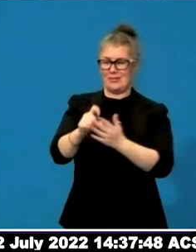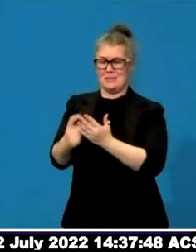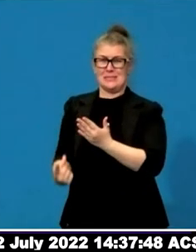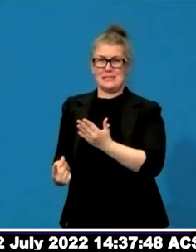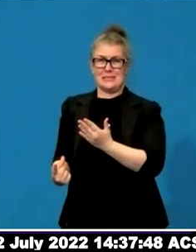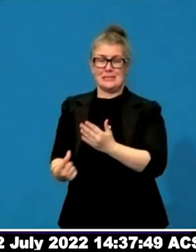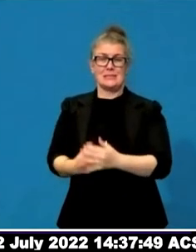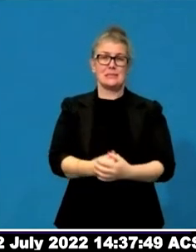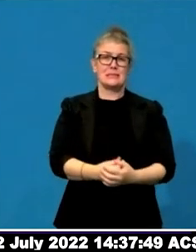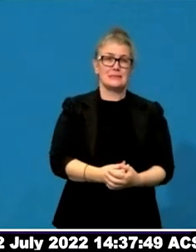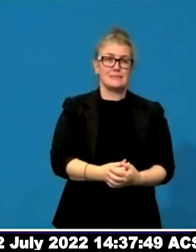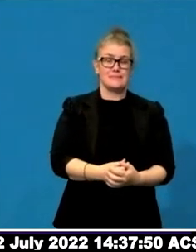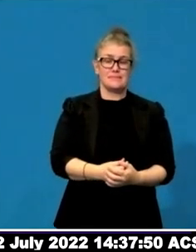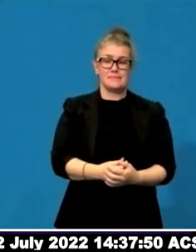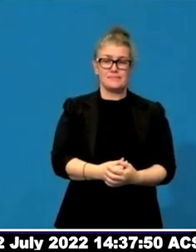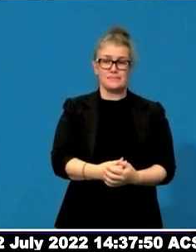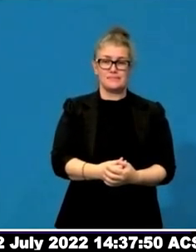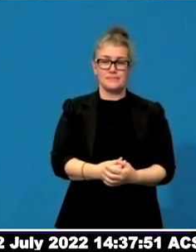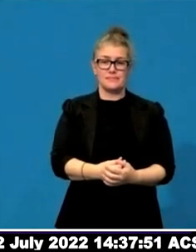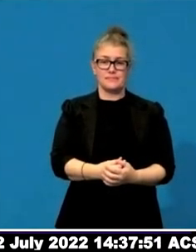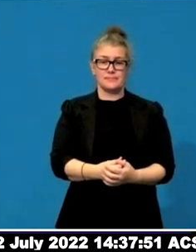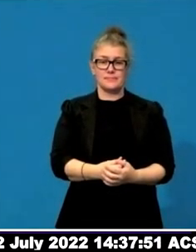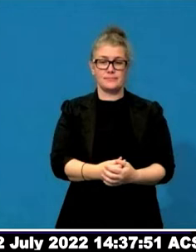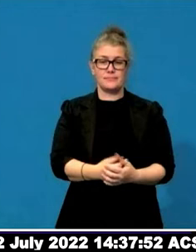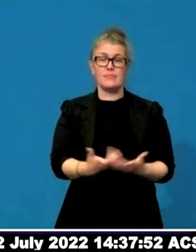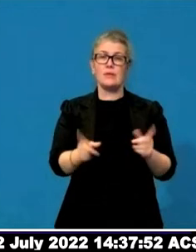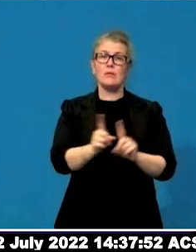And we don't - we are also - sorry, we also are not a -